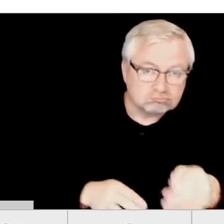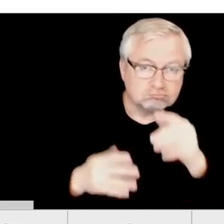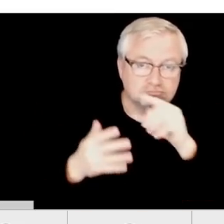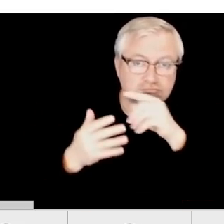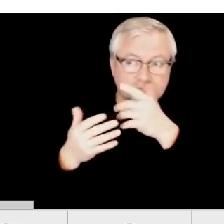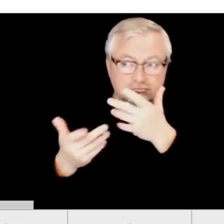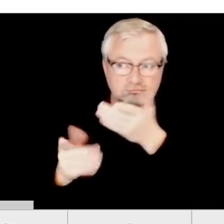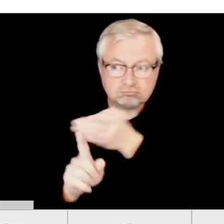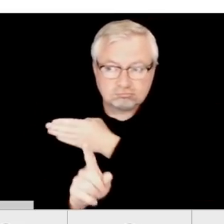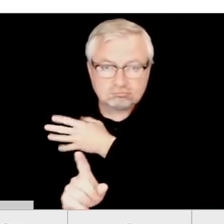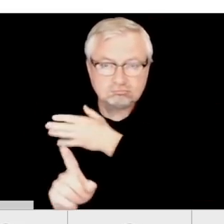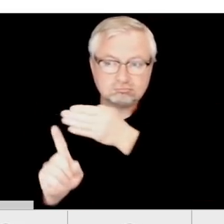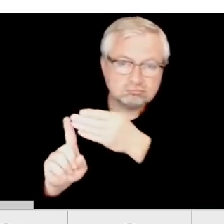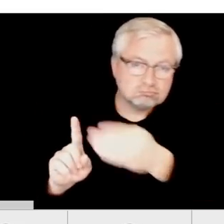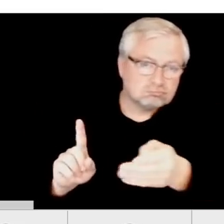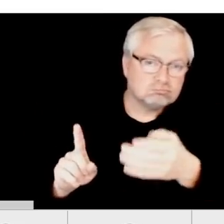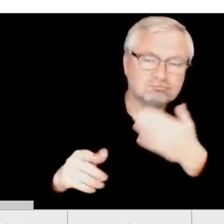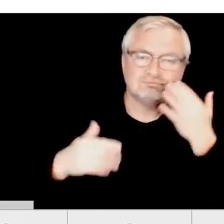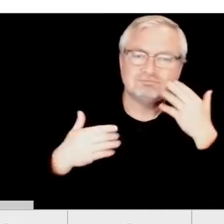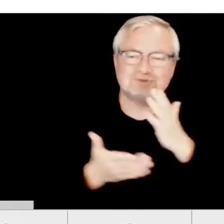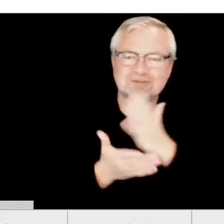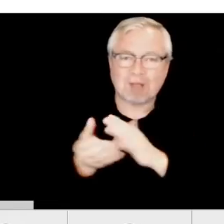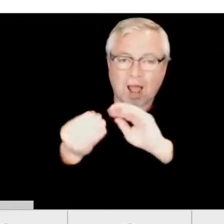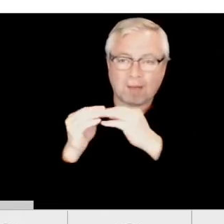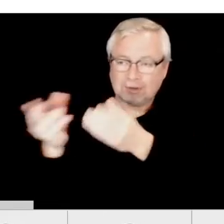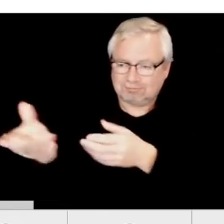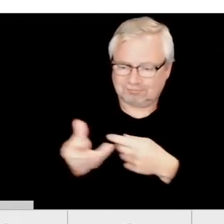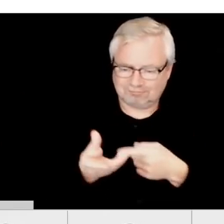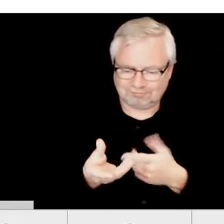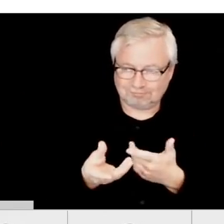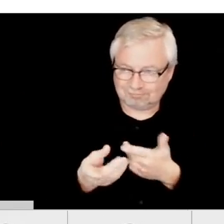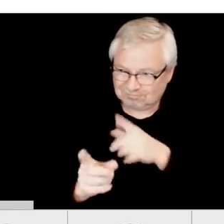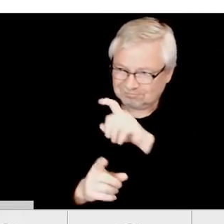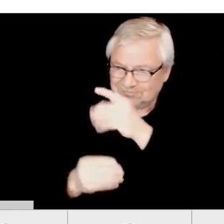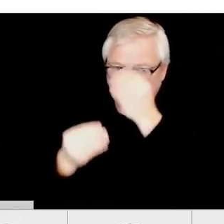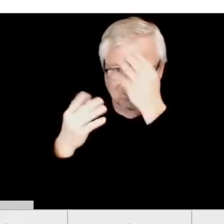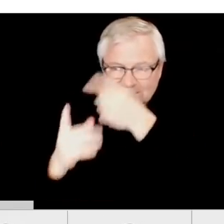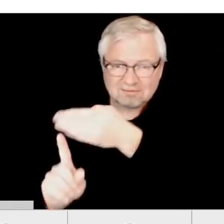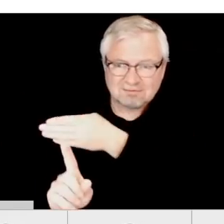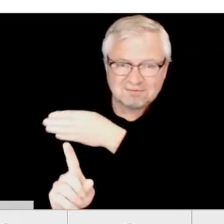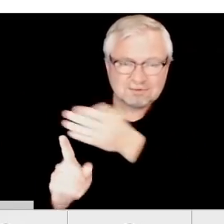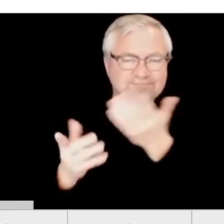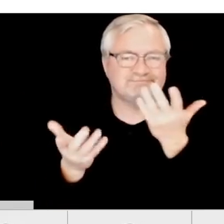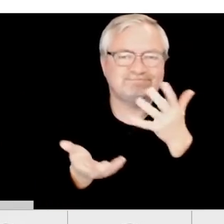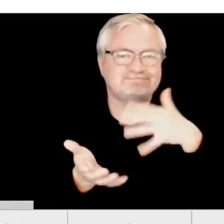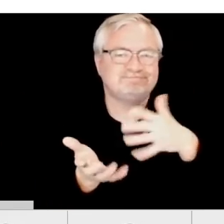That is focusing on data and not on collection and treatment of data, which